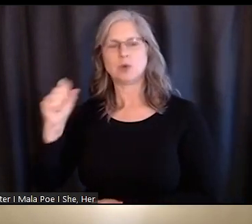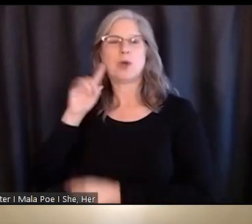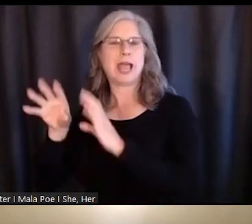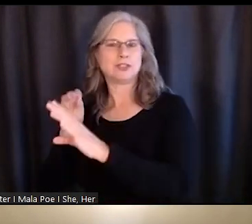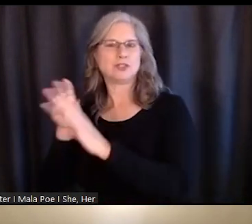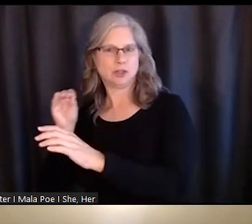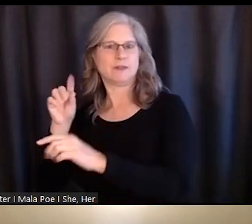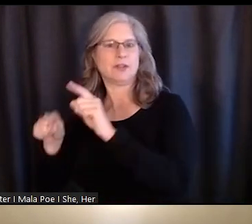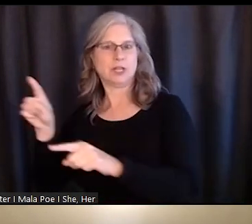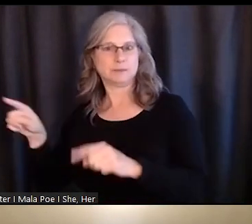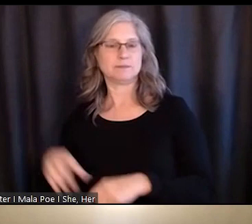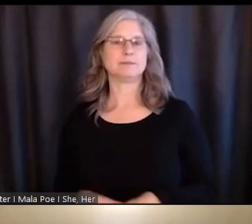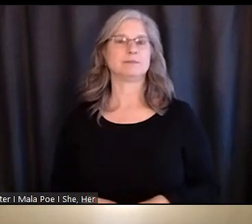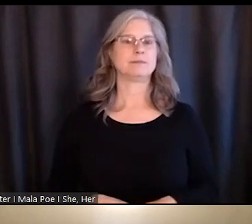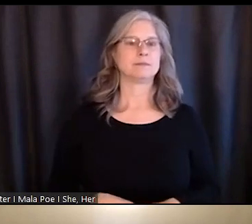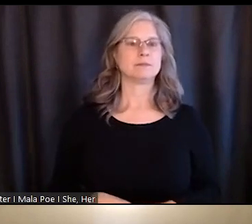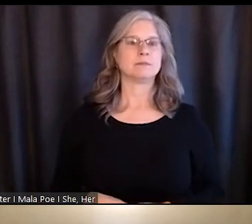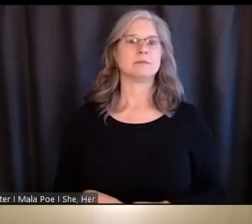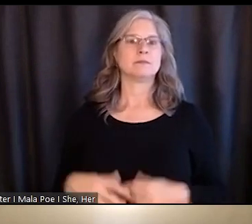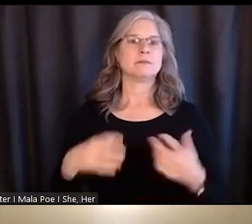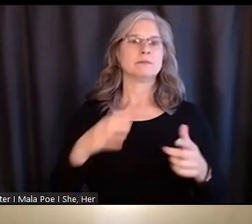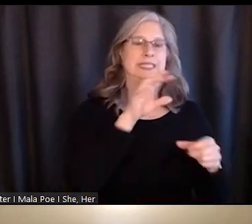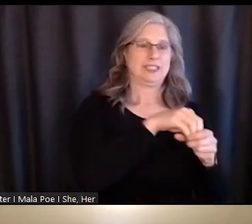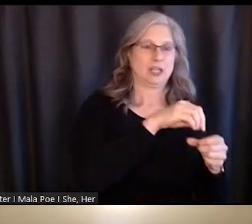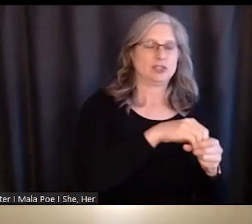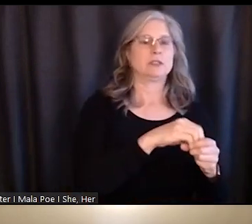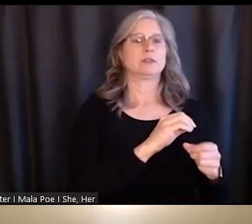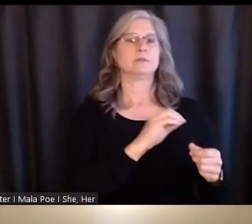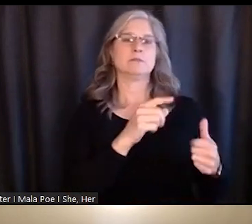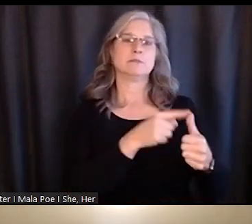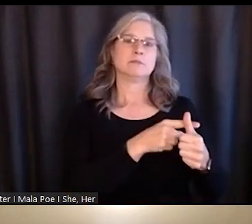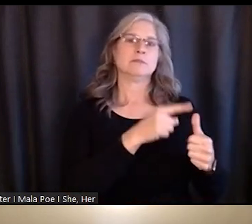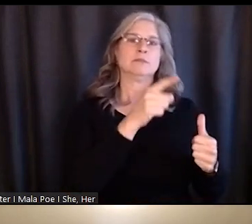Endogenous sources of variation include genetic, neural, and cognitive variation, and of course,